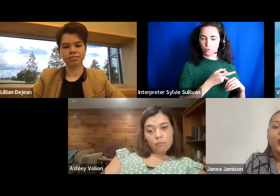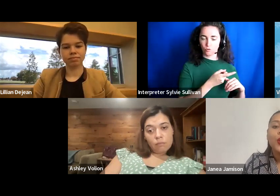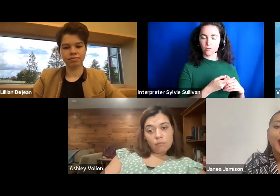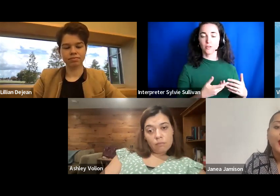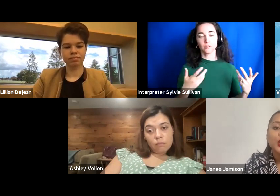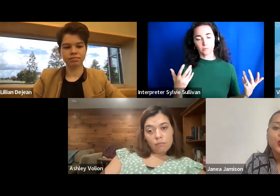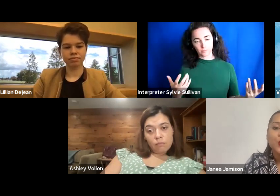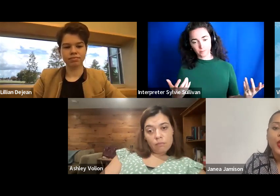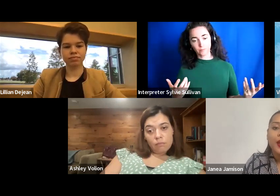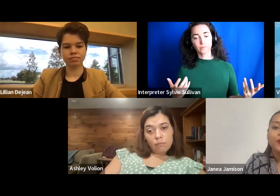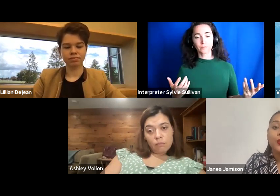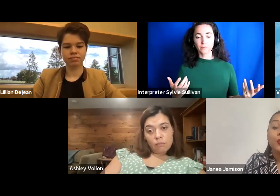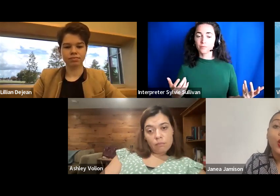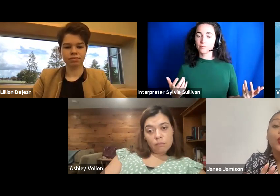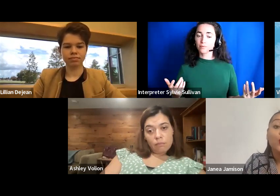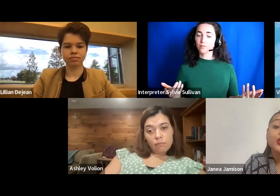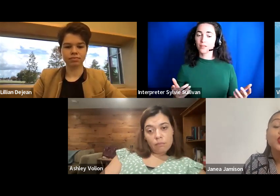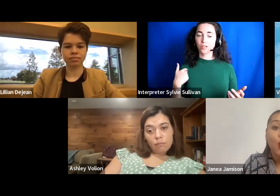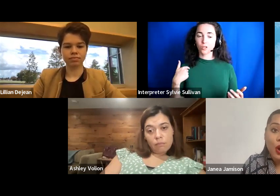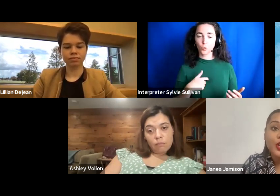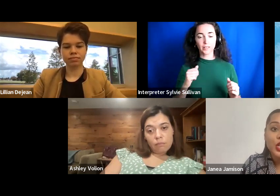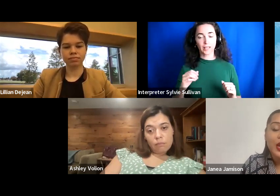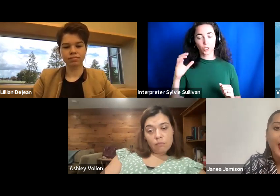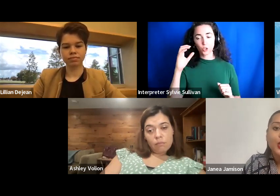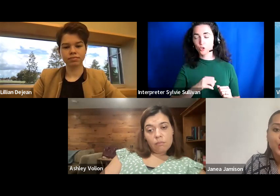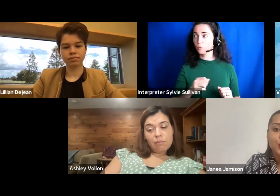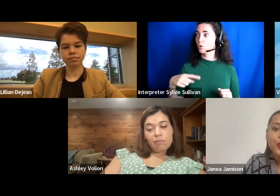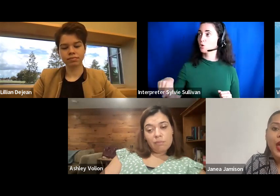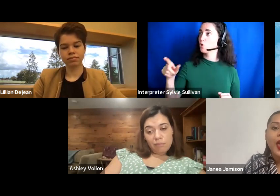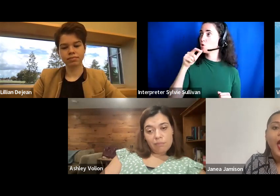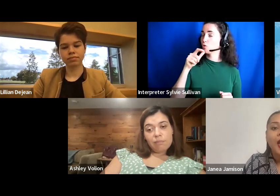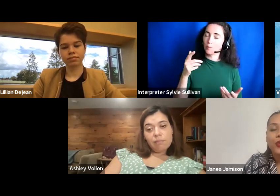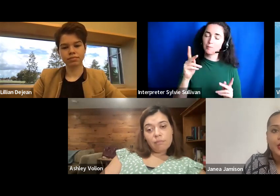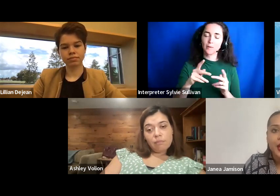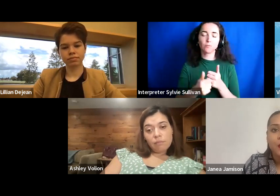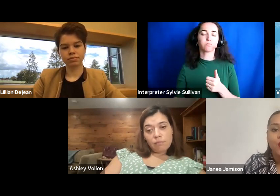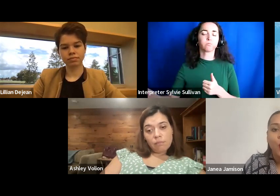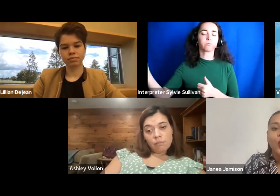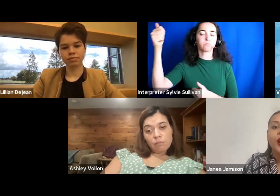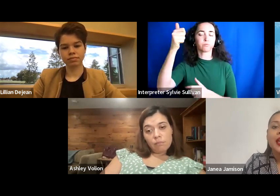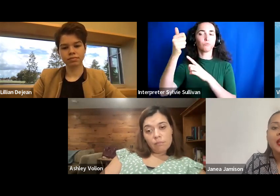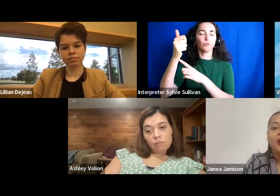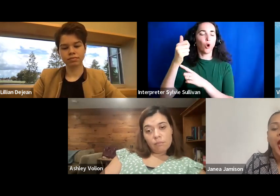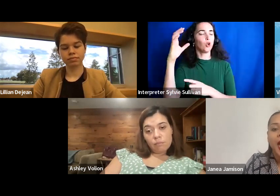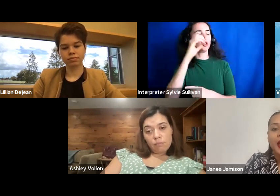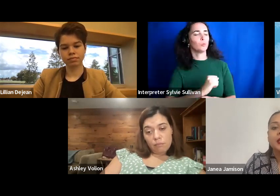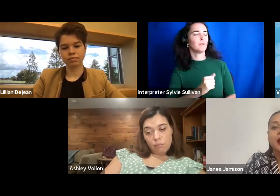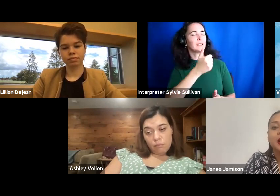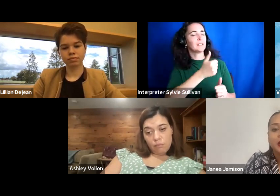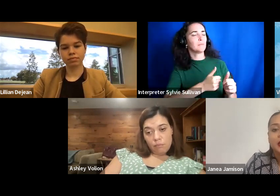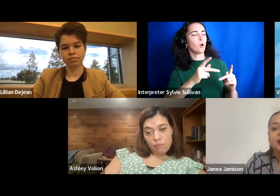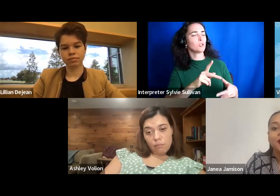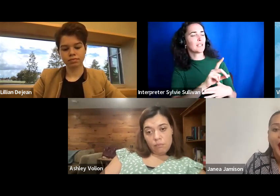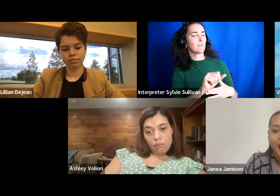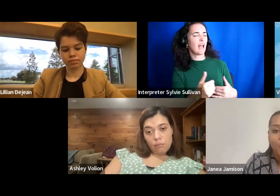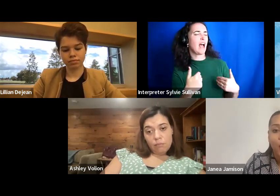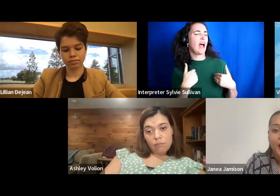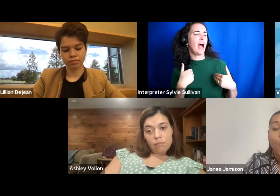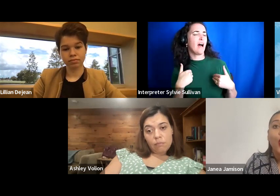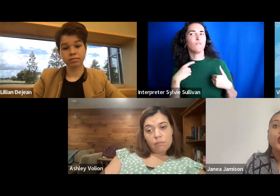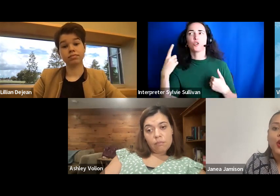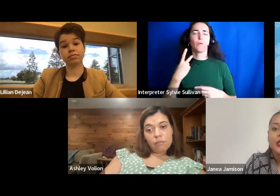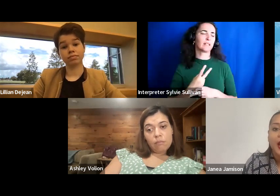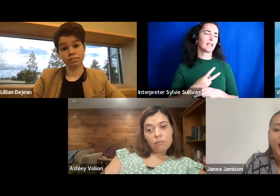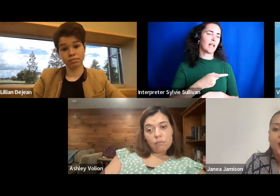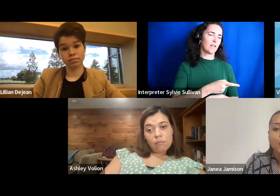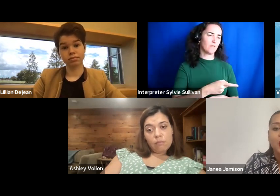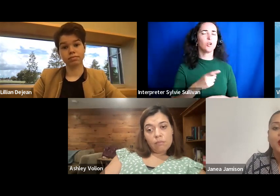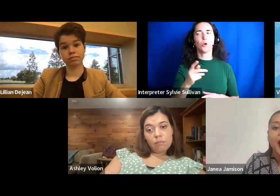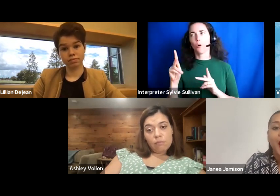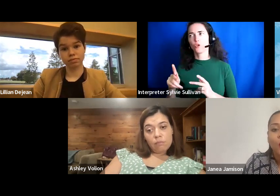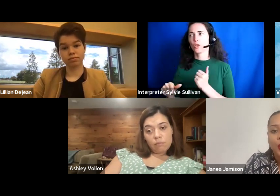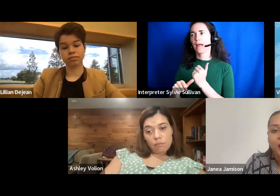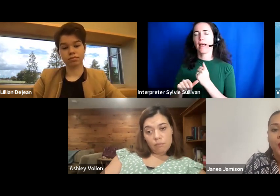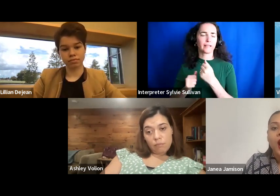So we can assume that while those in charge can assume that every disabled voter even has assisted care, right, or trusted aid, who can even help them?